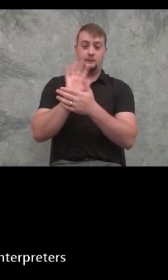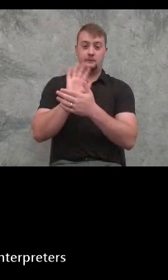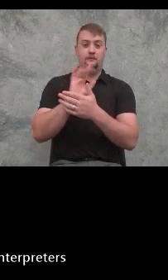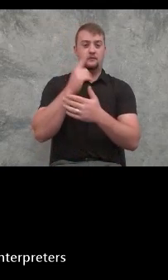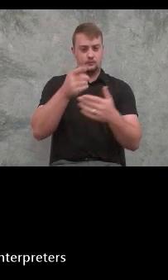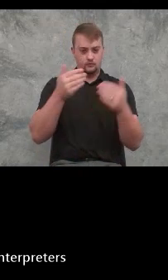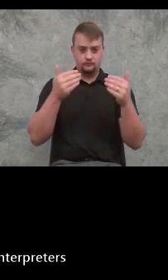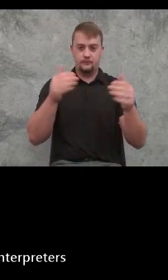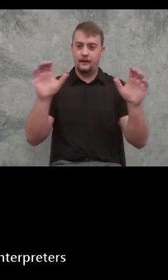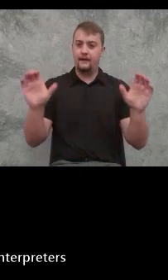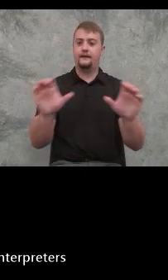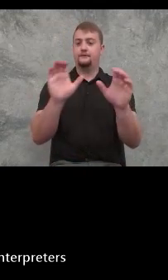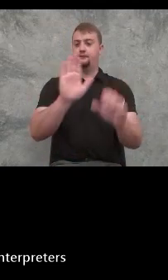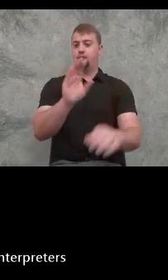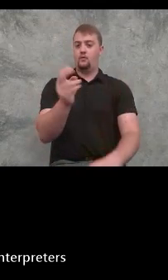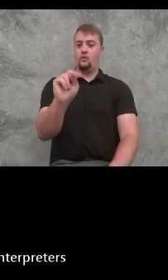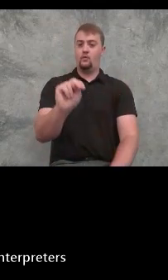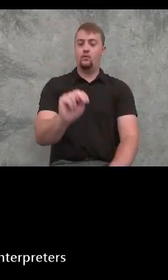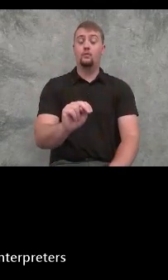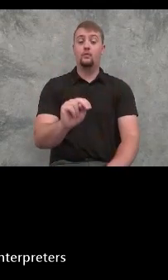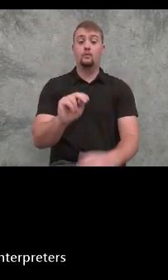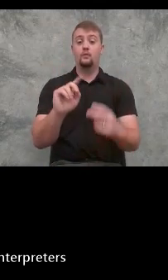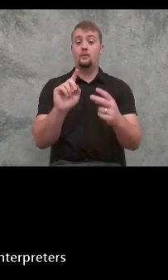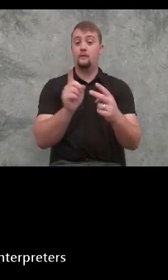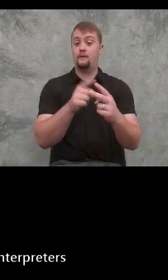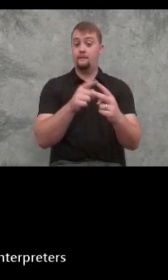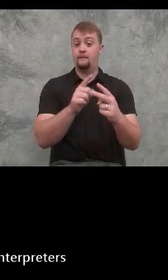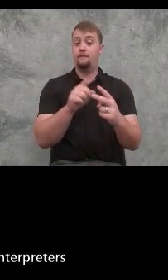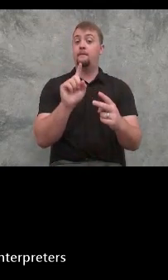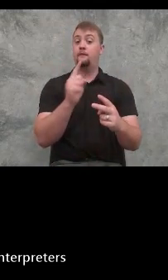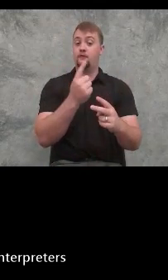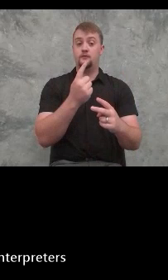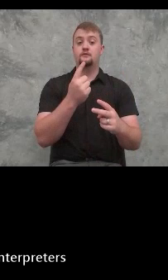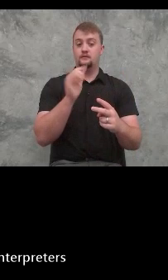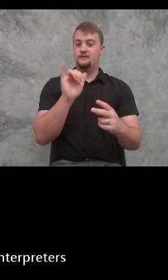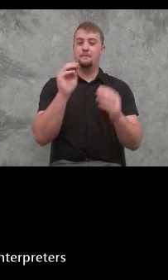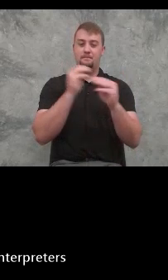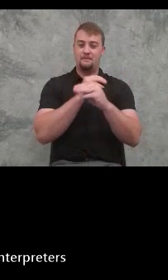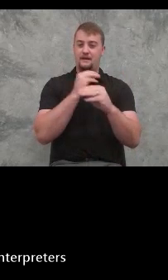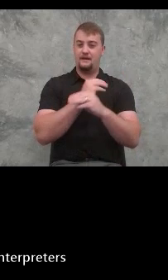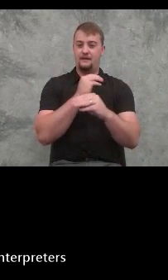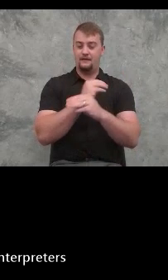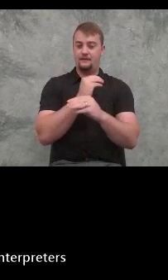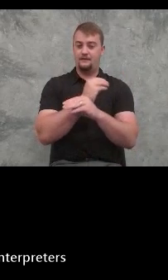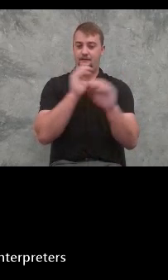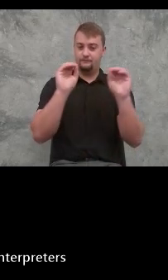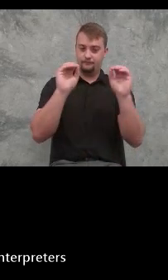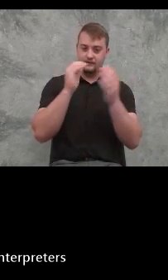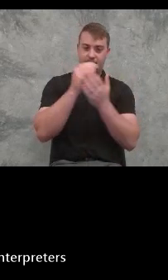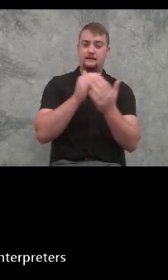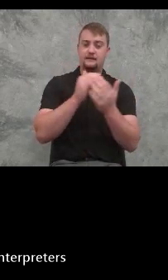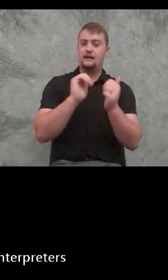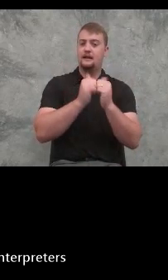action on your own. The first video is of a math lesson and how it can be accessible for